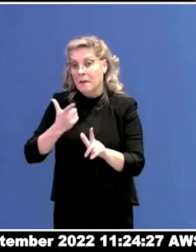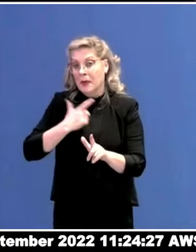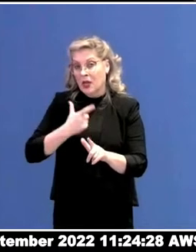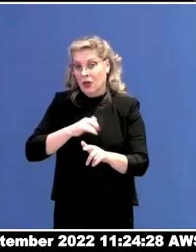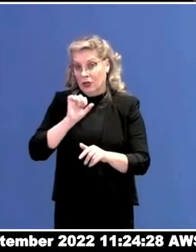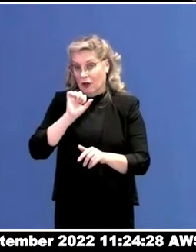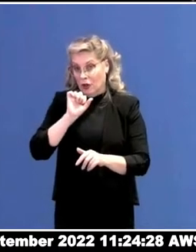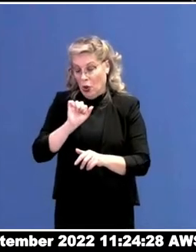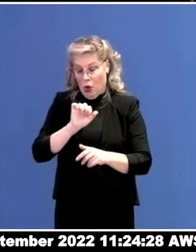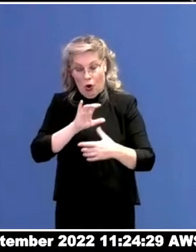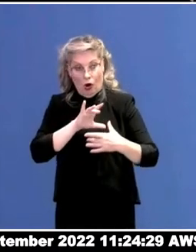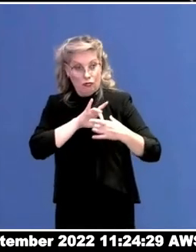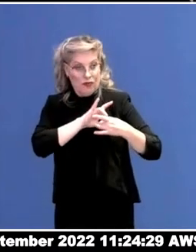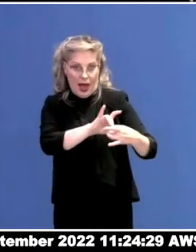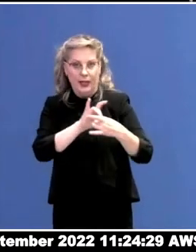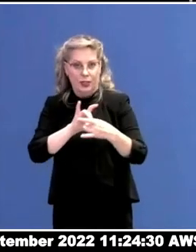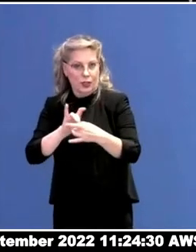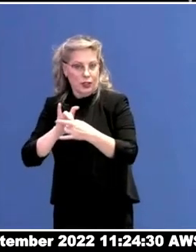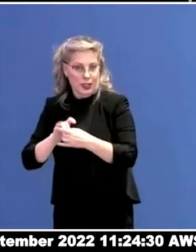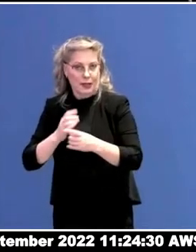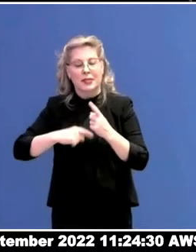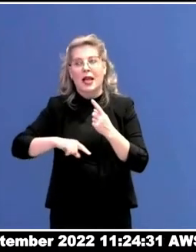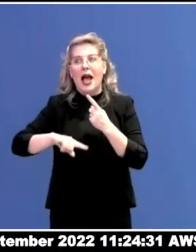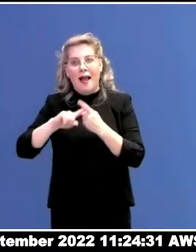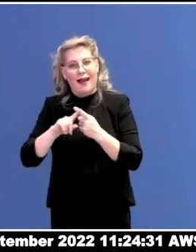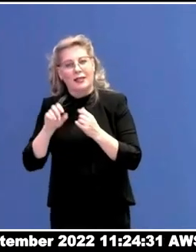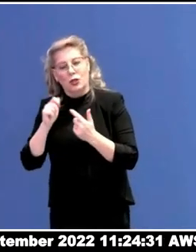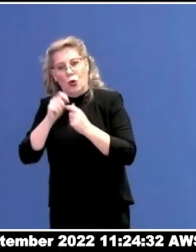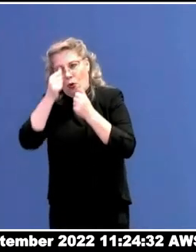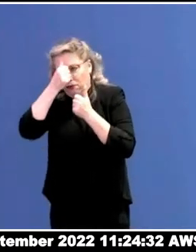cultural safety that you were bringing to those communications with First Nations men